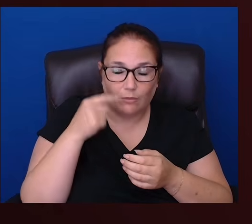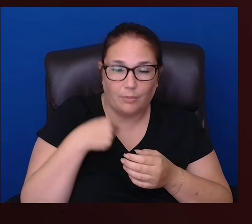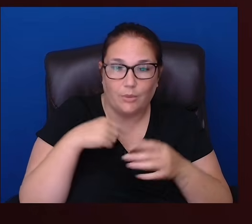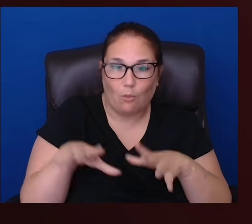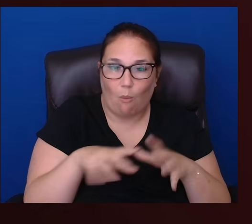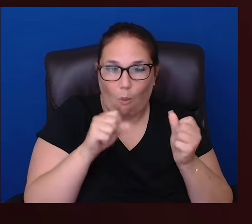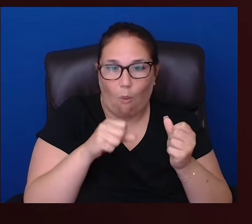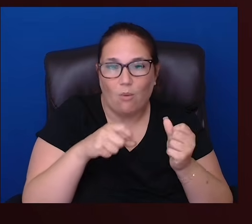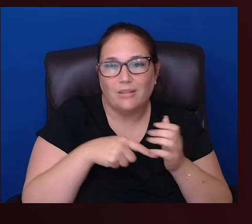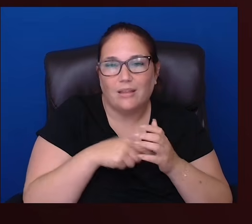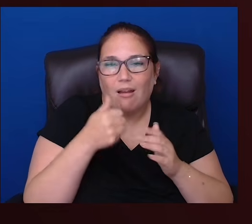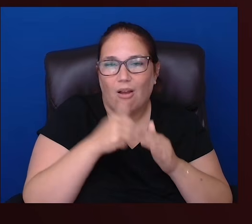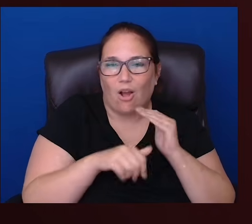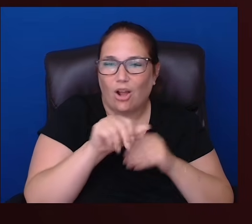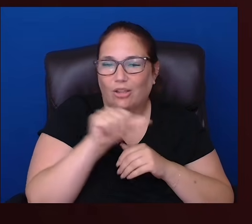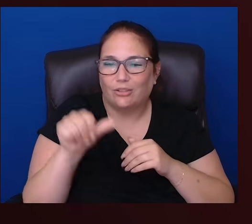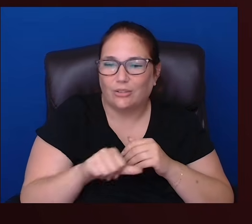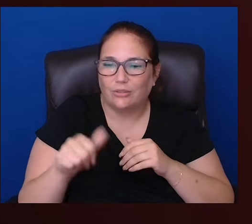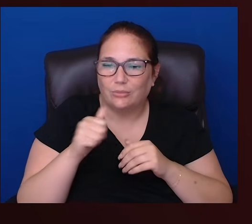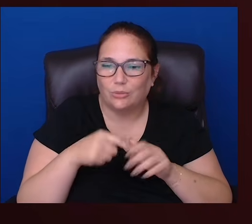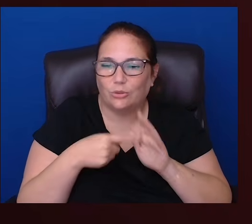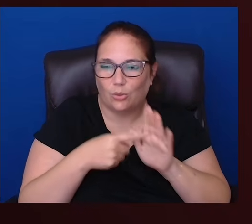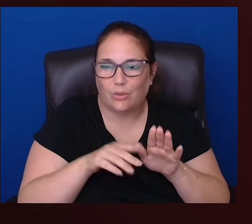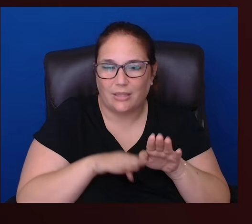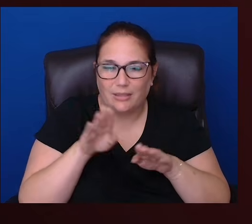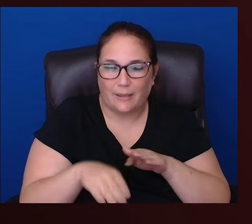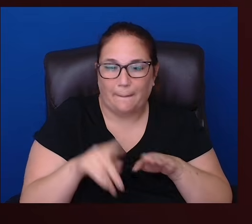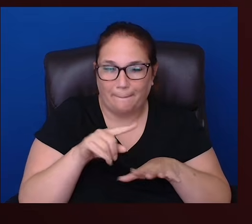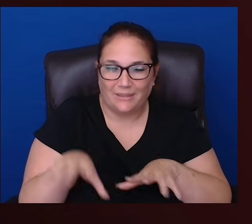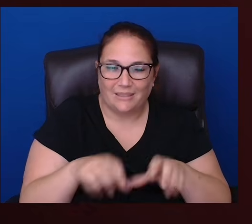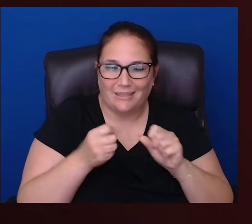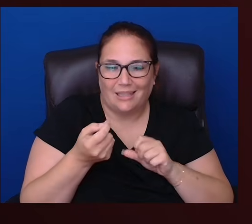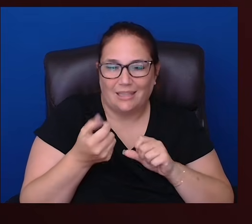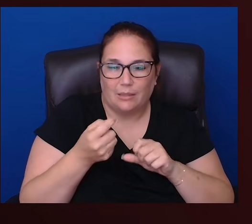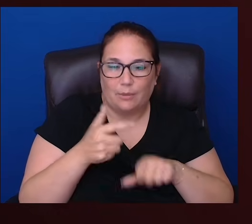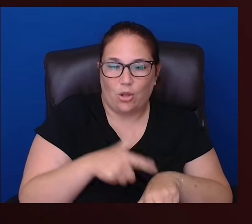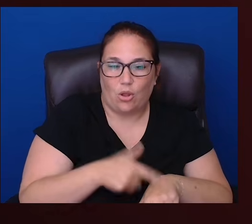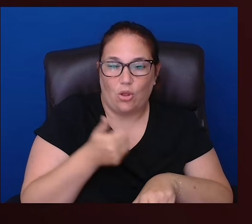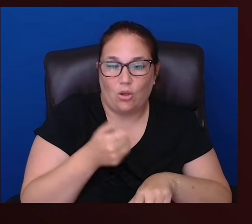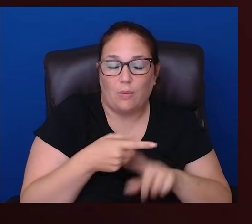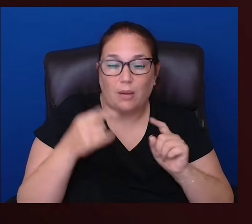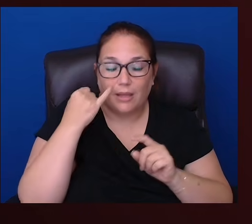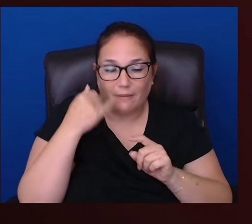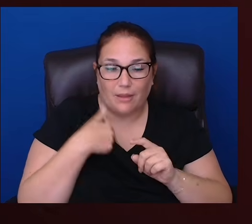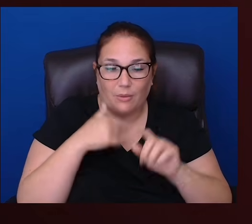Now, I'm not going to show you this step because it takes a little bit longer but if I were to type, " AZD Up,